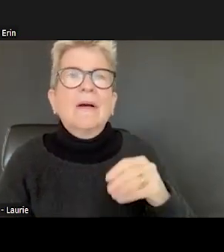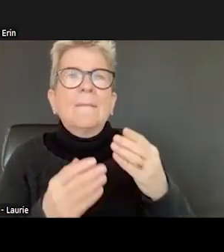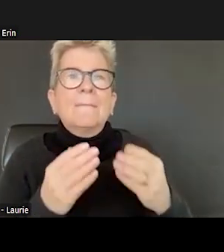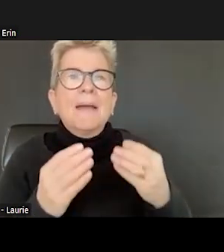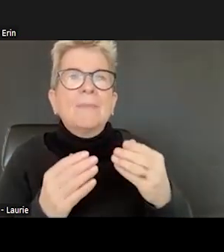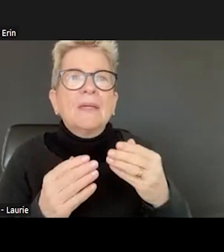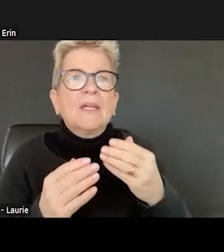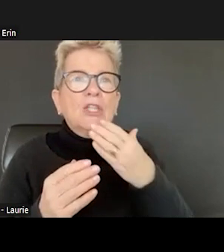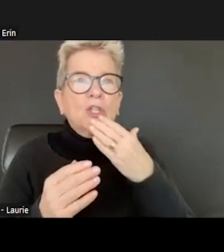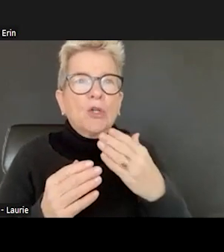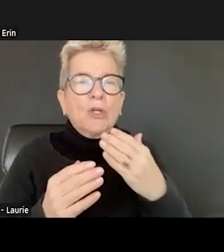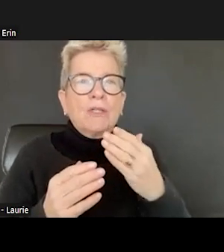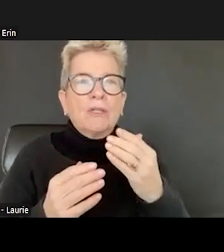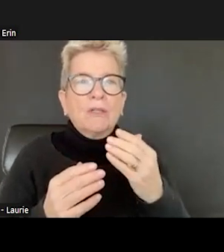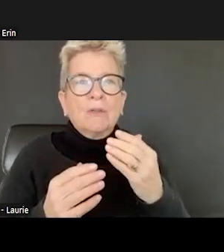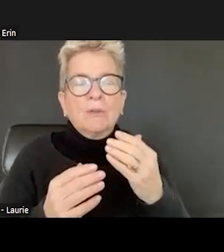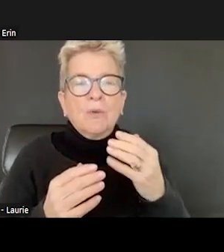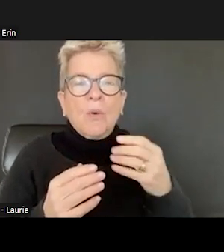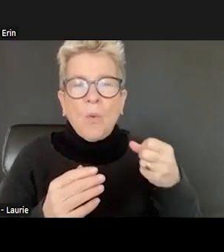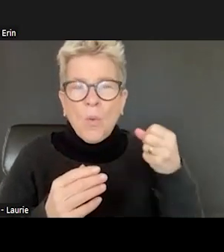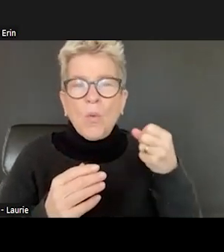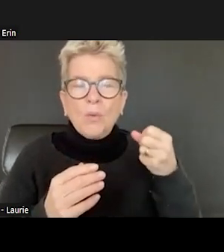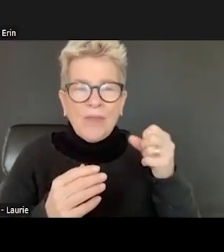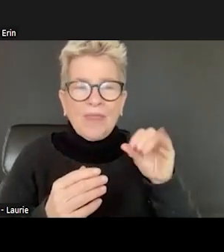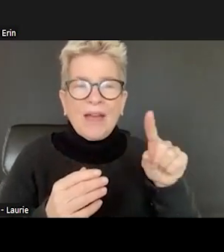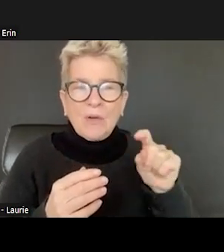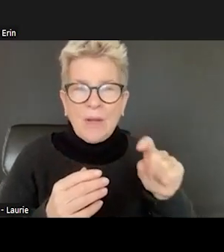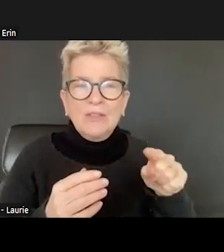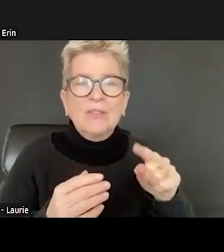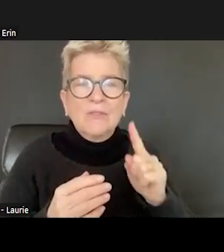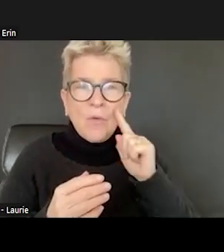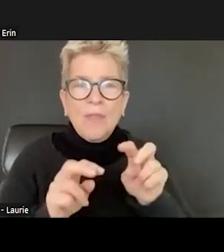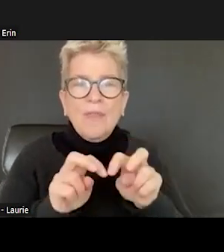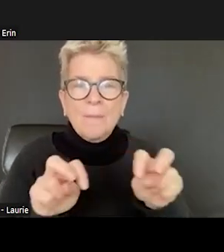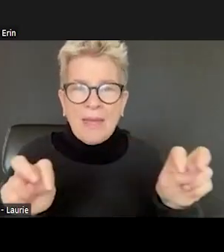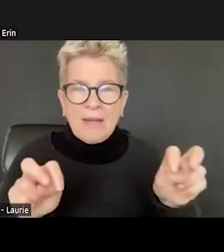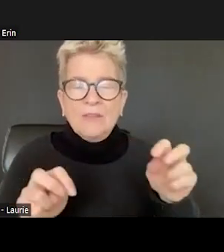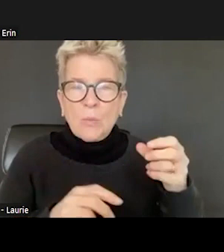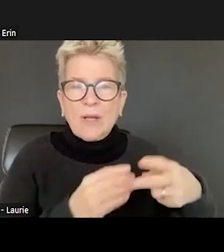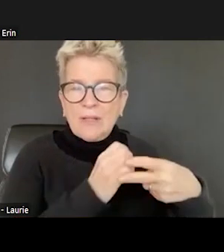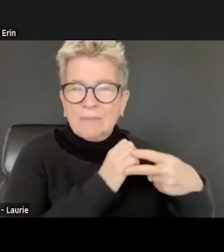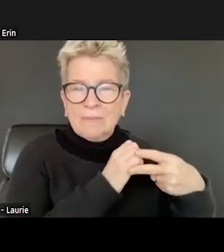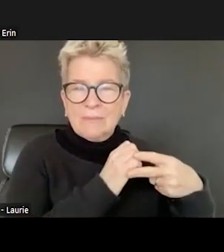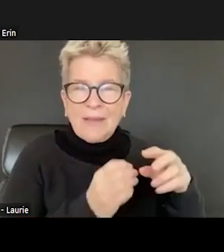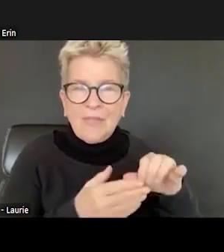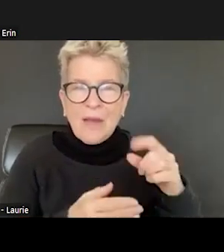this question during our panel, so I think we're going to save that. With that in mind,